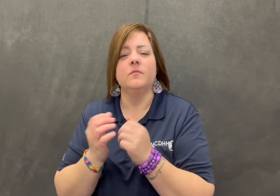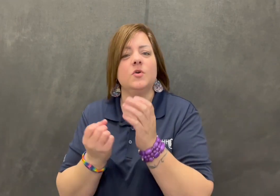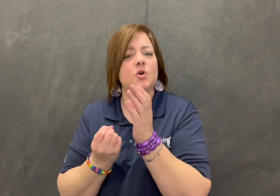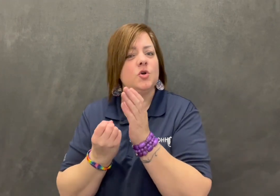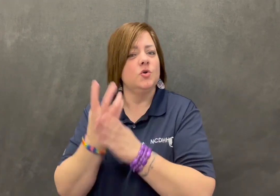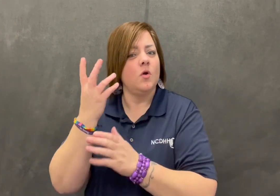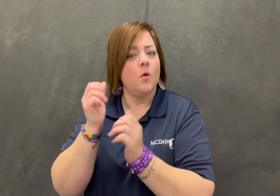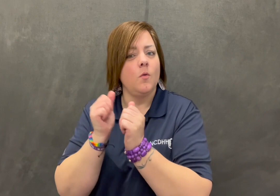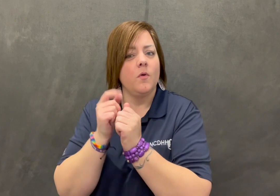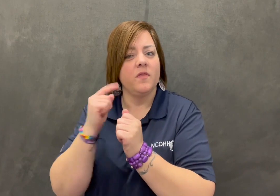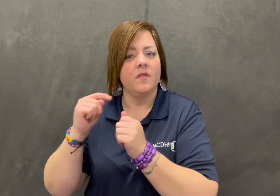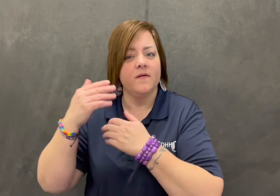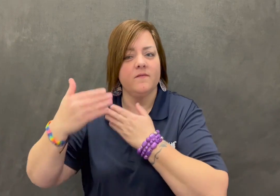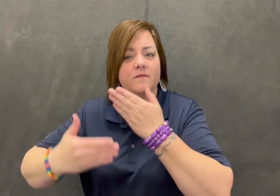And grow with the flow